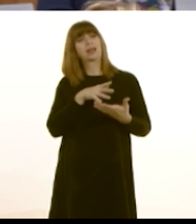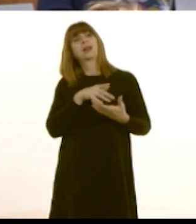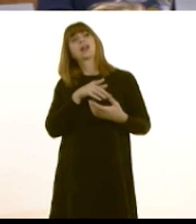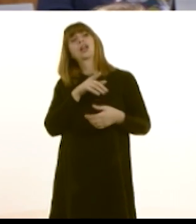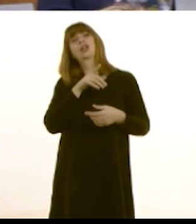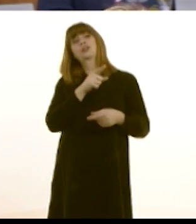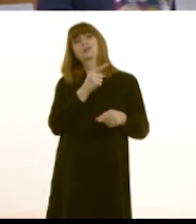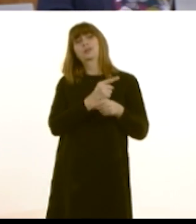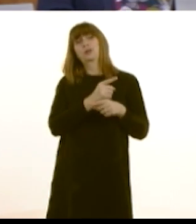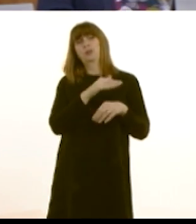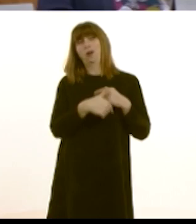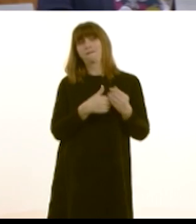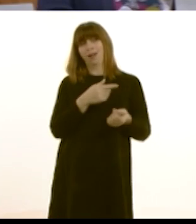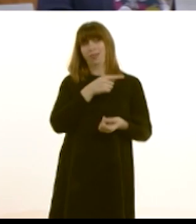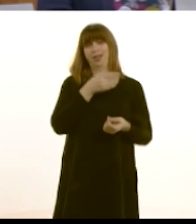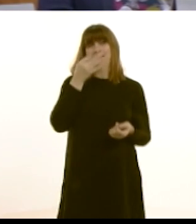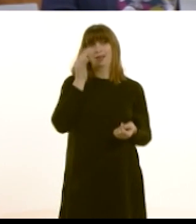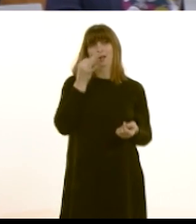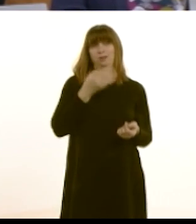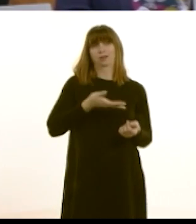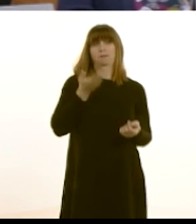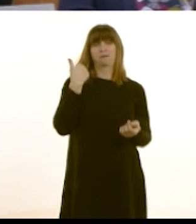he talked about the council when the Labour party were in charge.